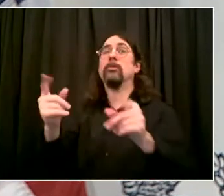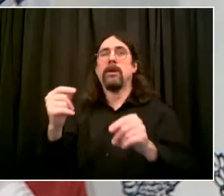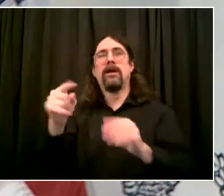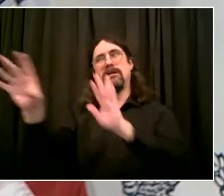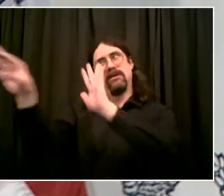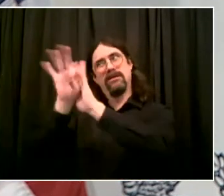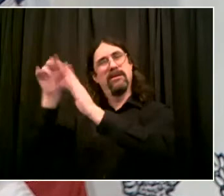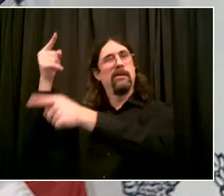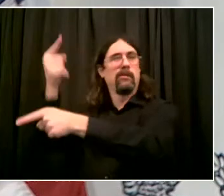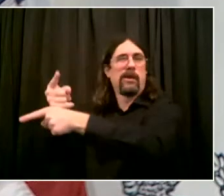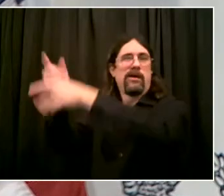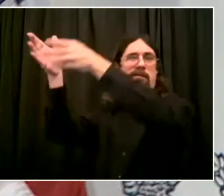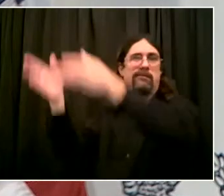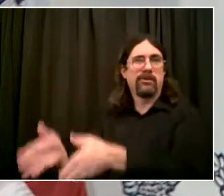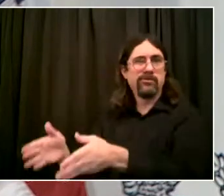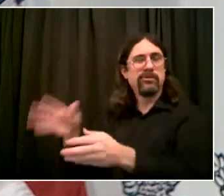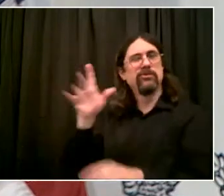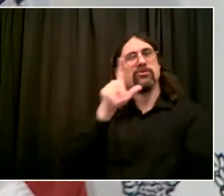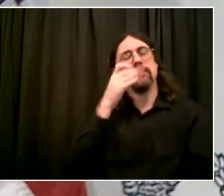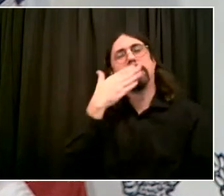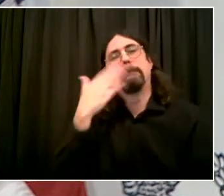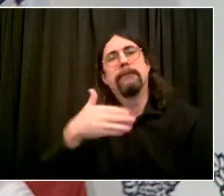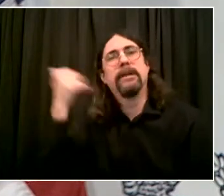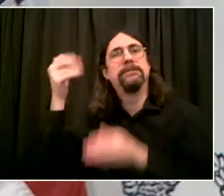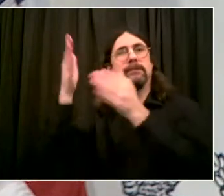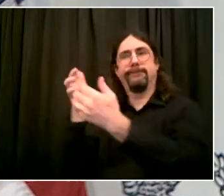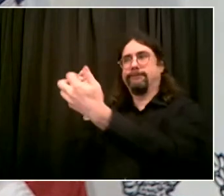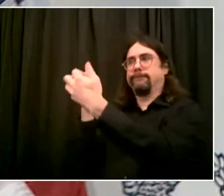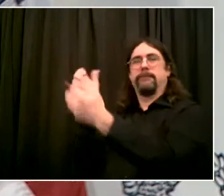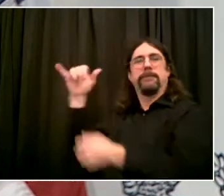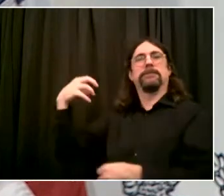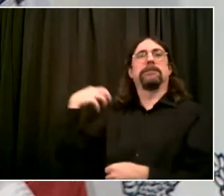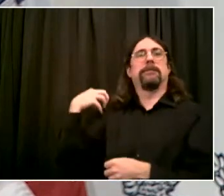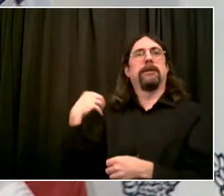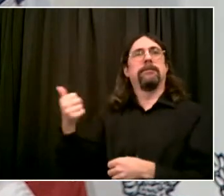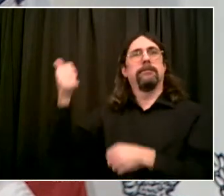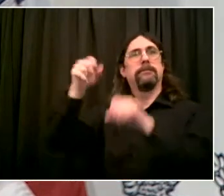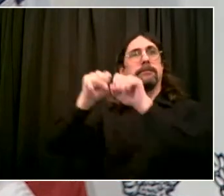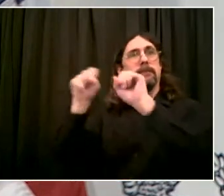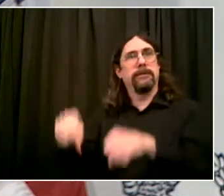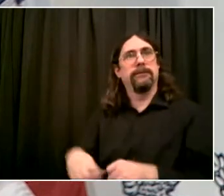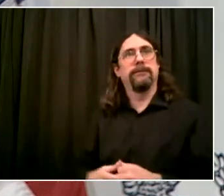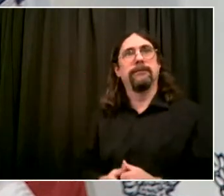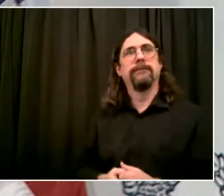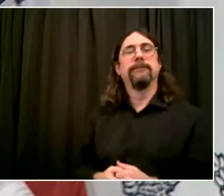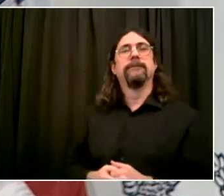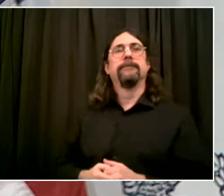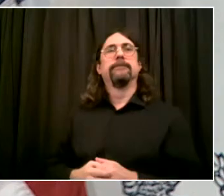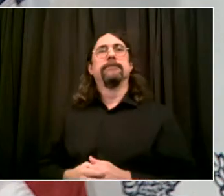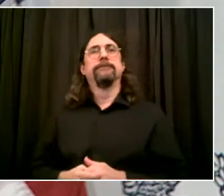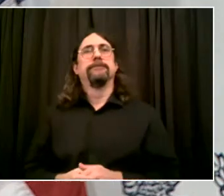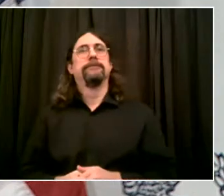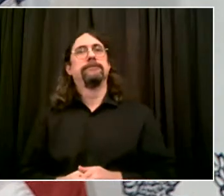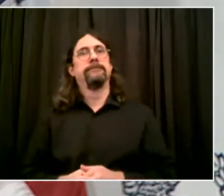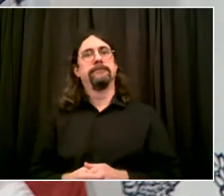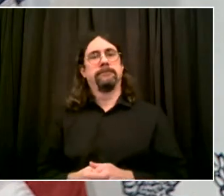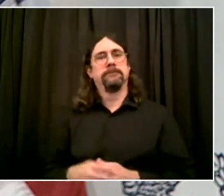THIS MORE PRODUCTIVELY, WEWE BRING THE NEIGHBORHOOD INTO THE PROCESS